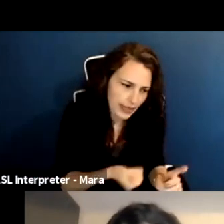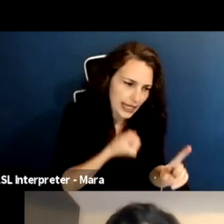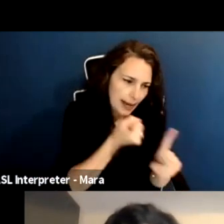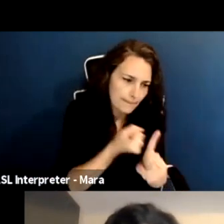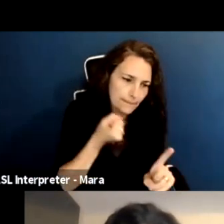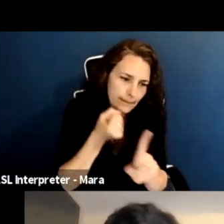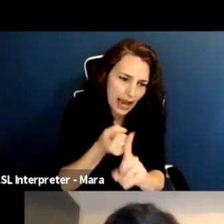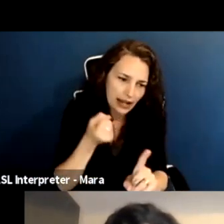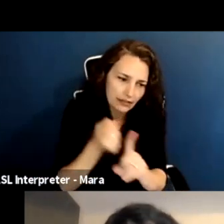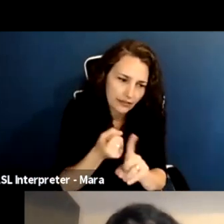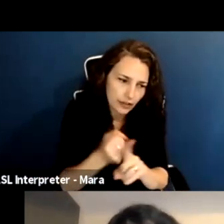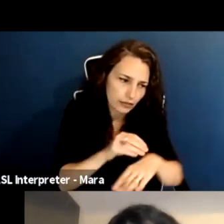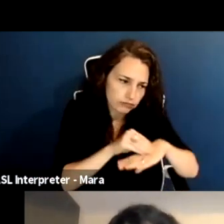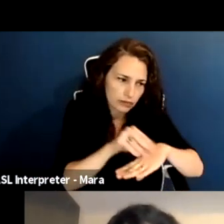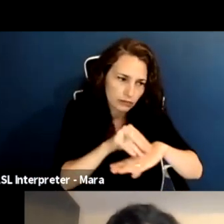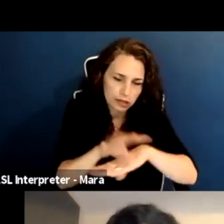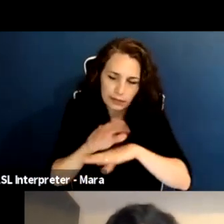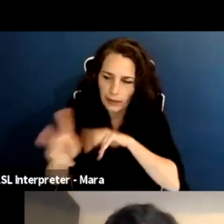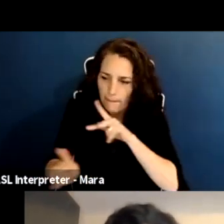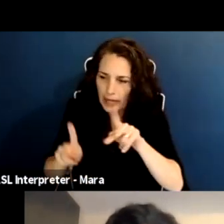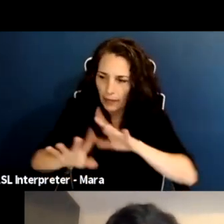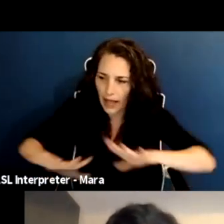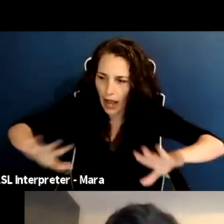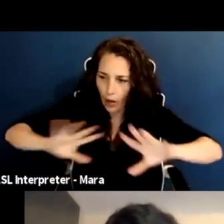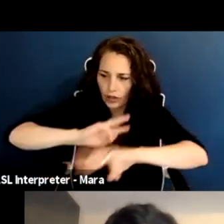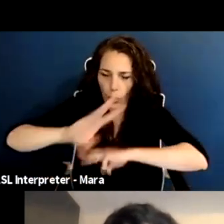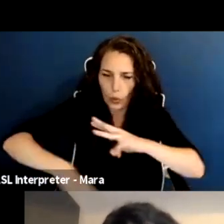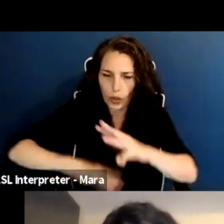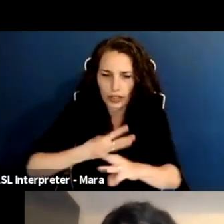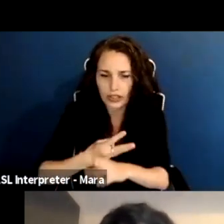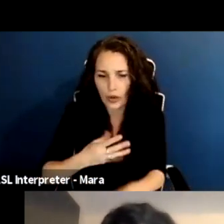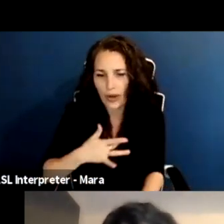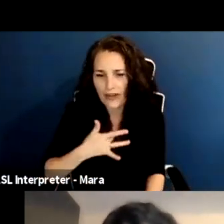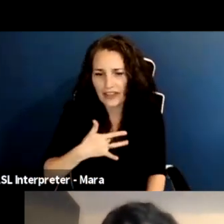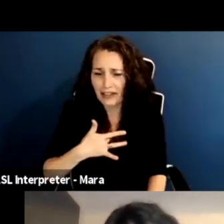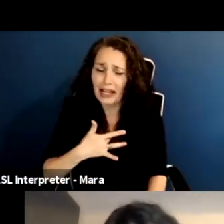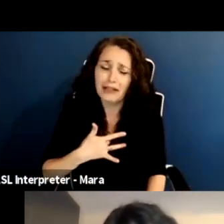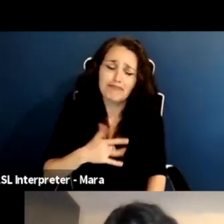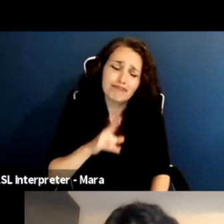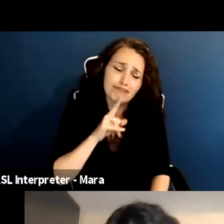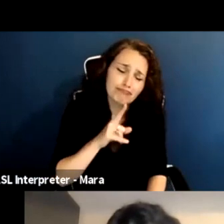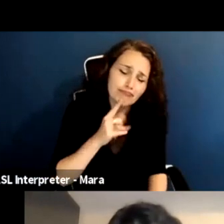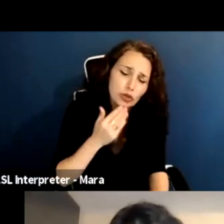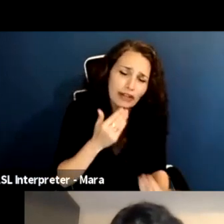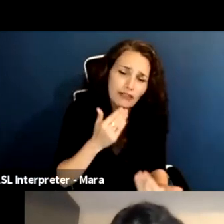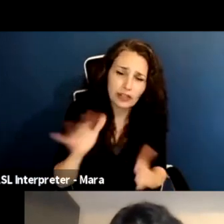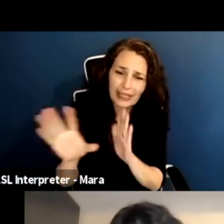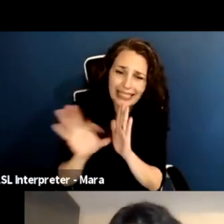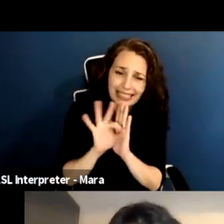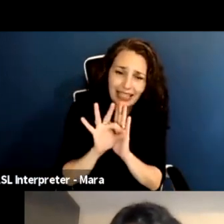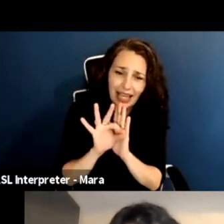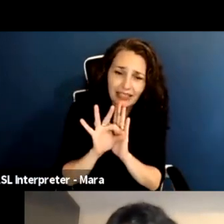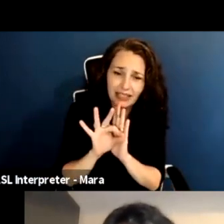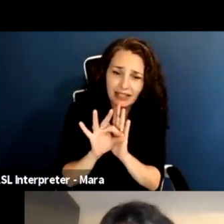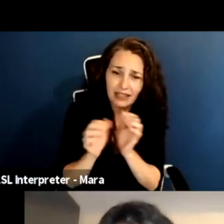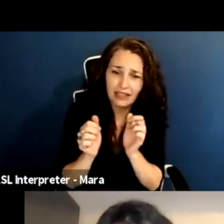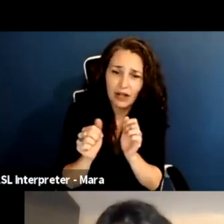especially women and just to be selected alongside the other five women, it's phenomenal.